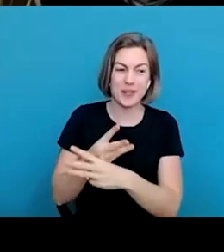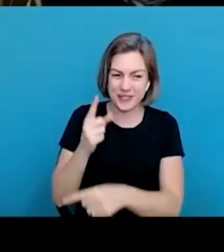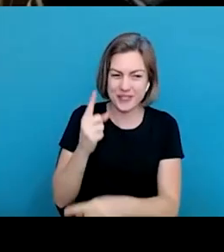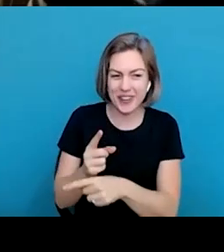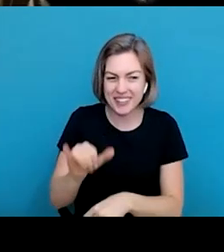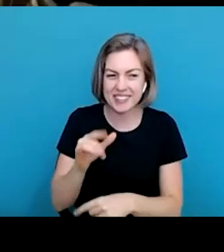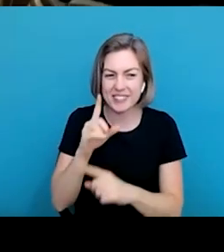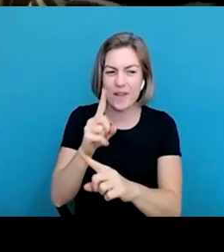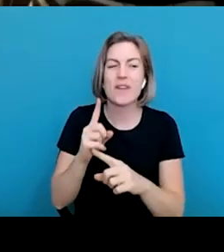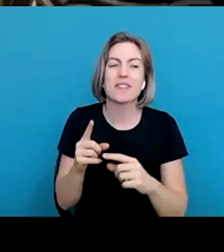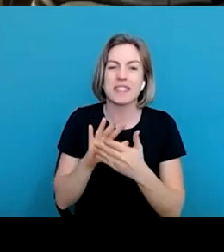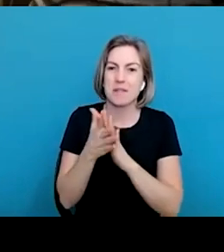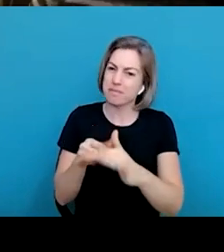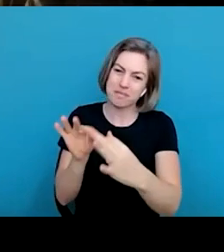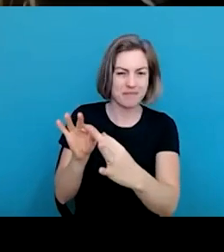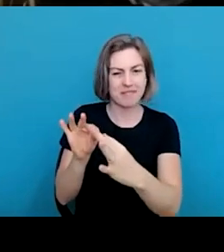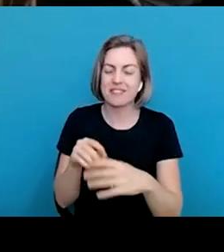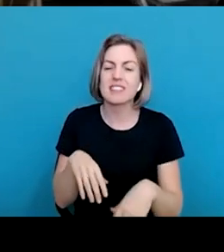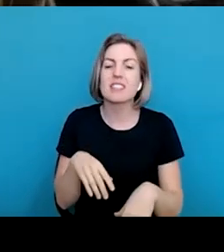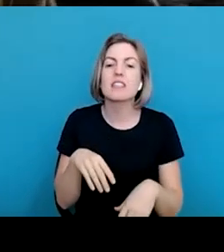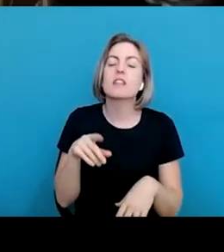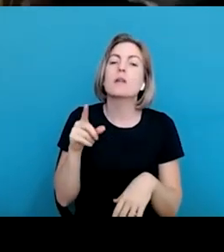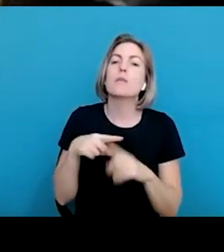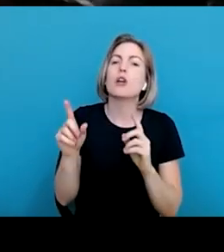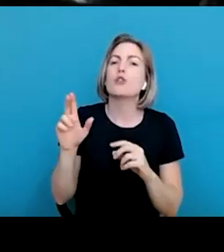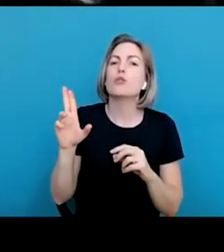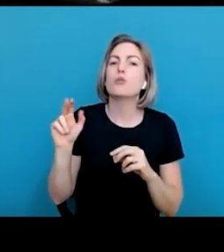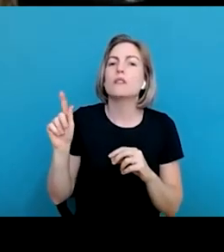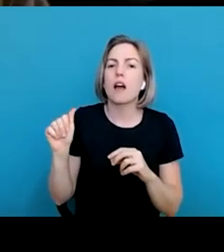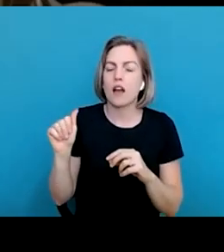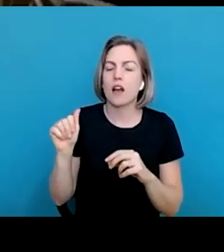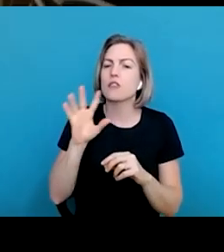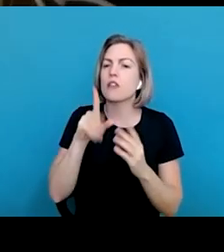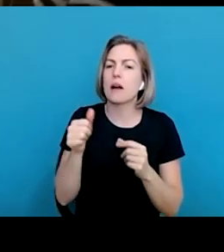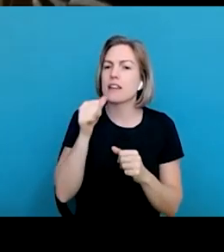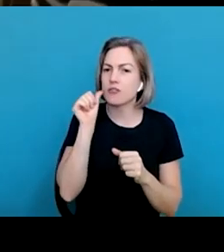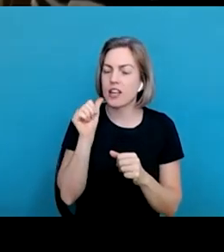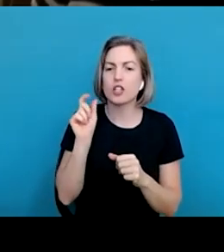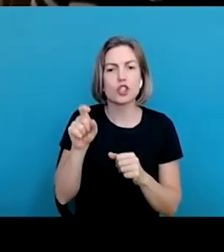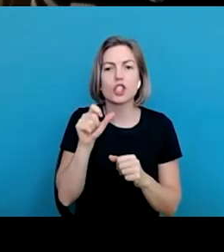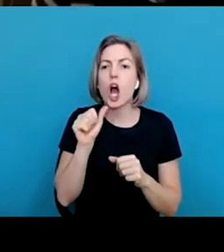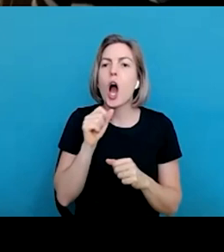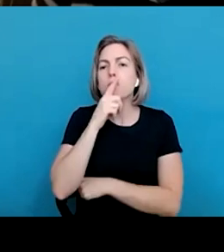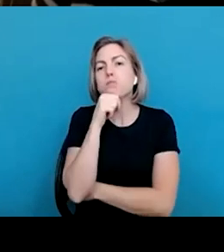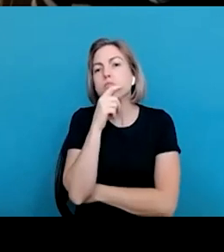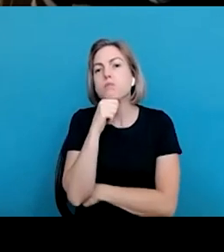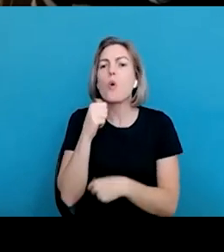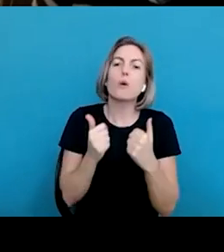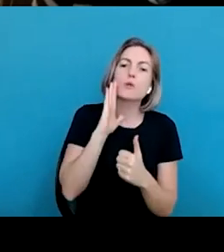I heard loud and clear yesterday when Jutta had spoken that we shouldn't pick and choose what we are going to make accessible. We should